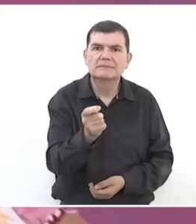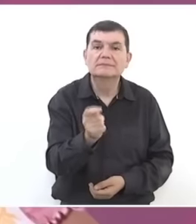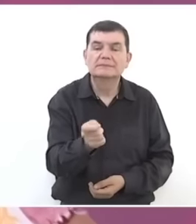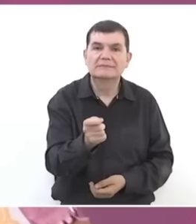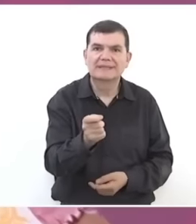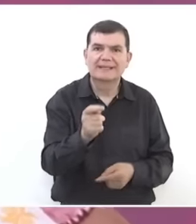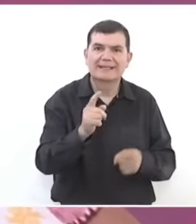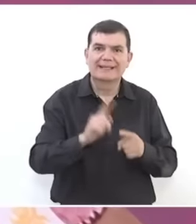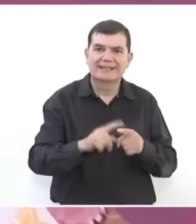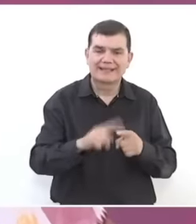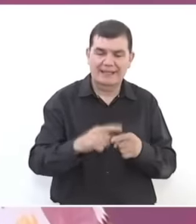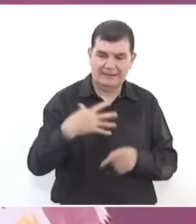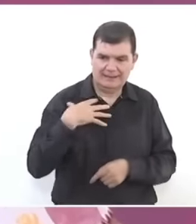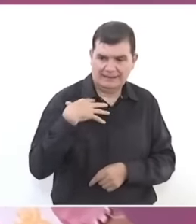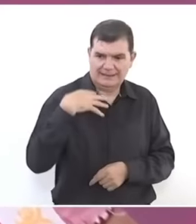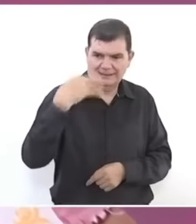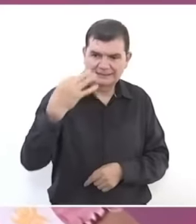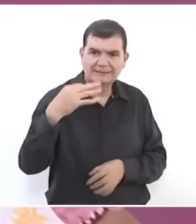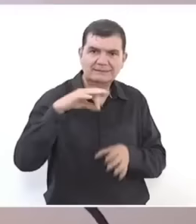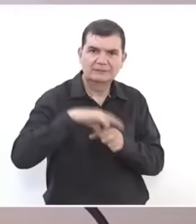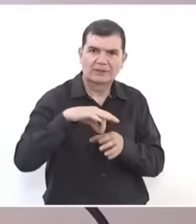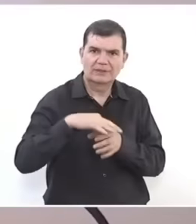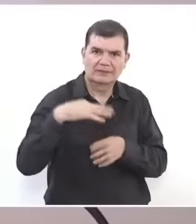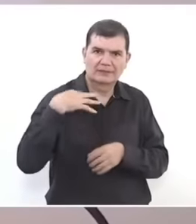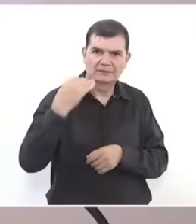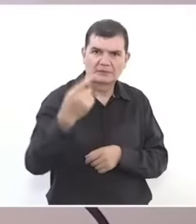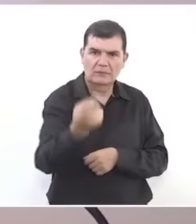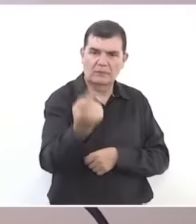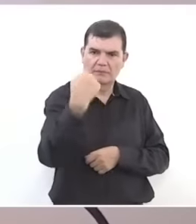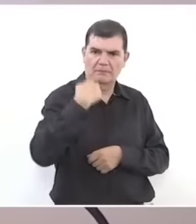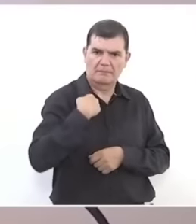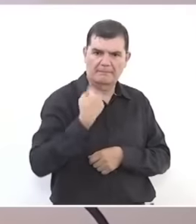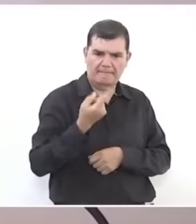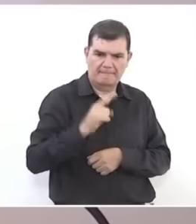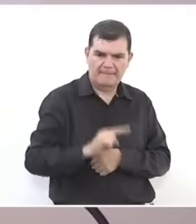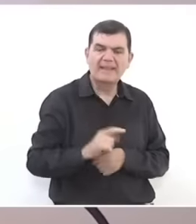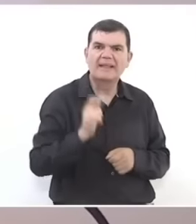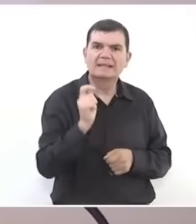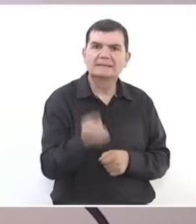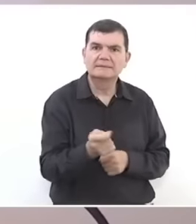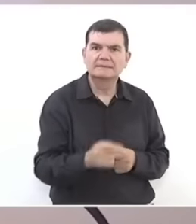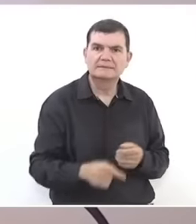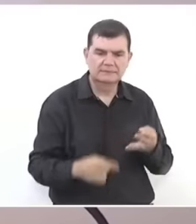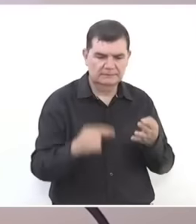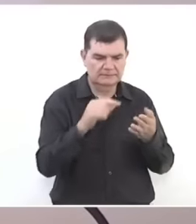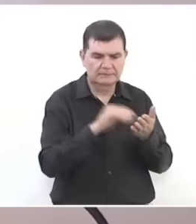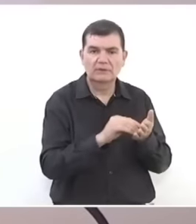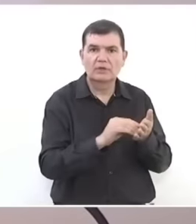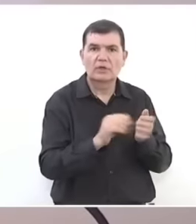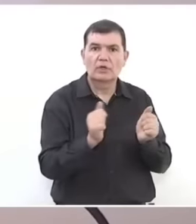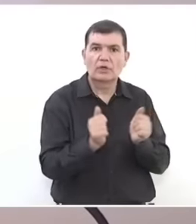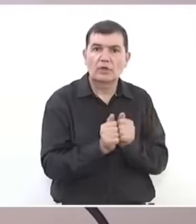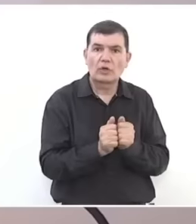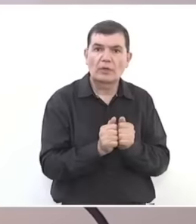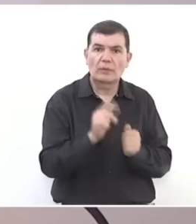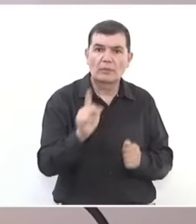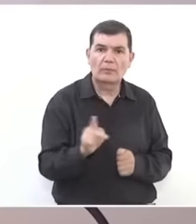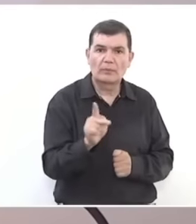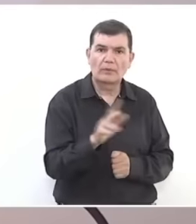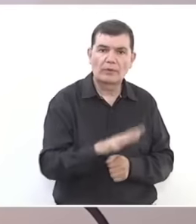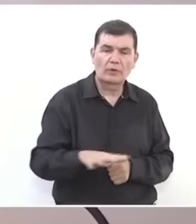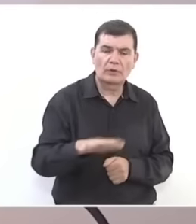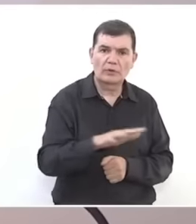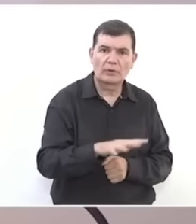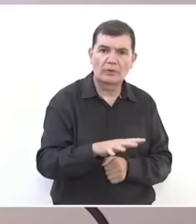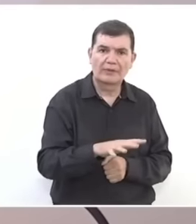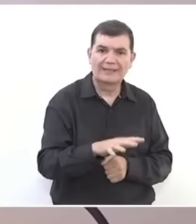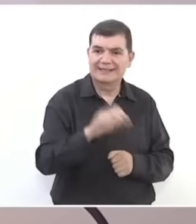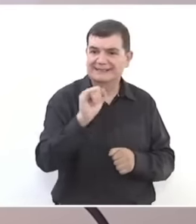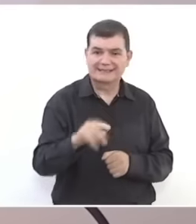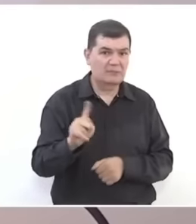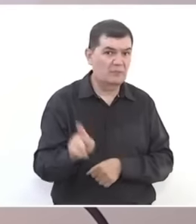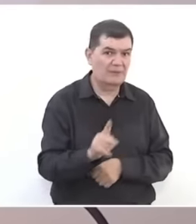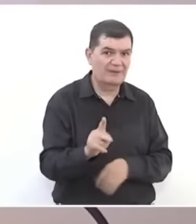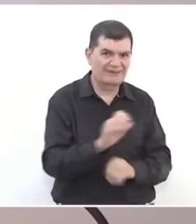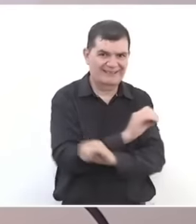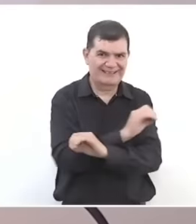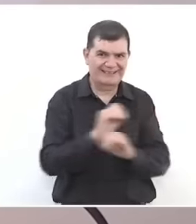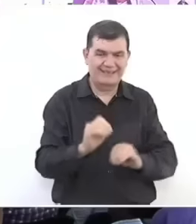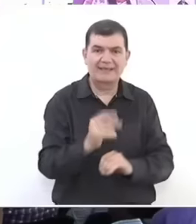elected us give us a mandate that says with the people everything without the people nothing